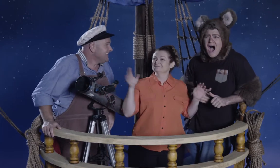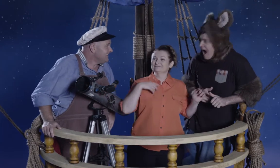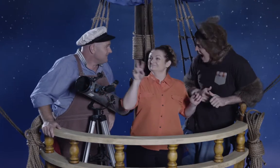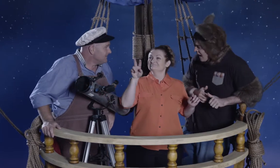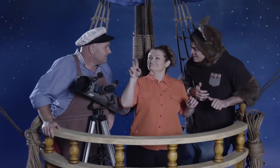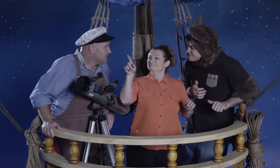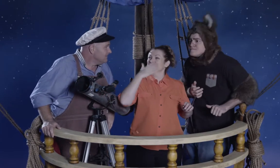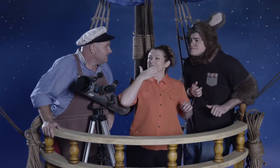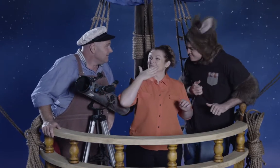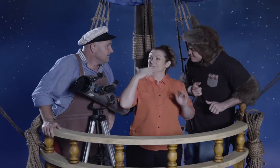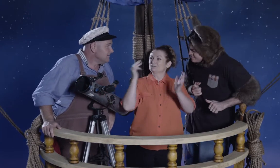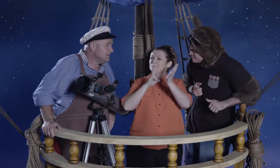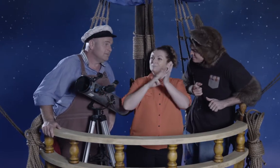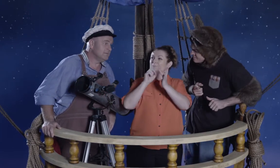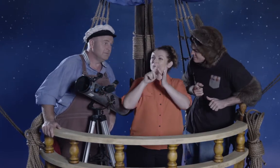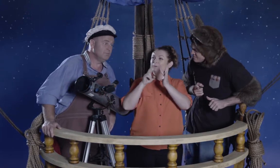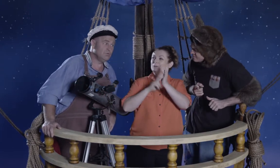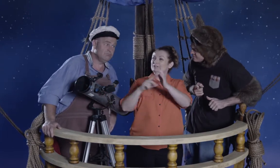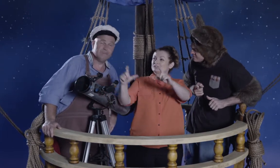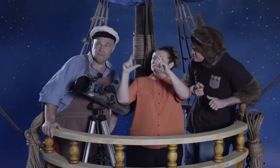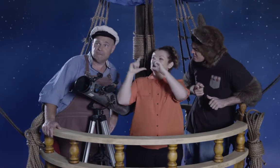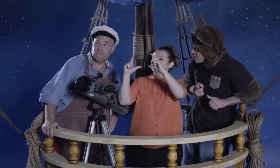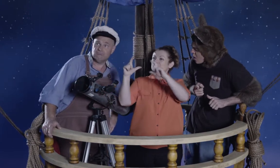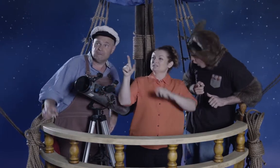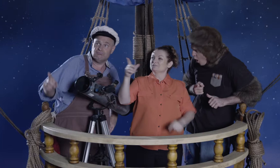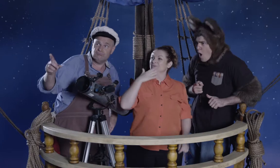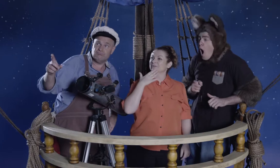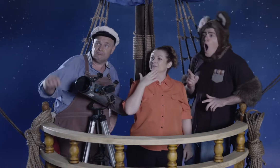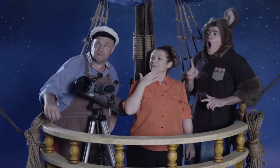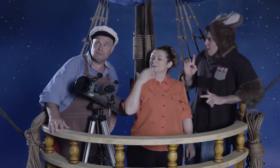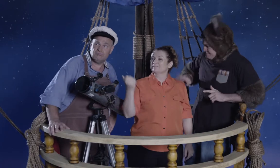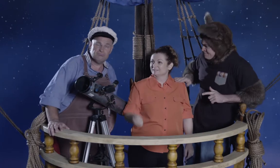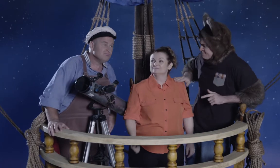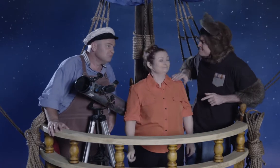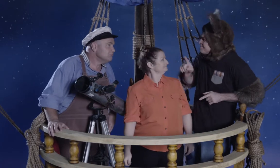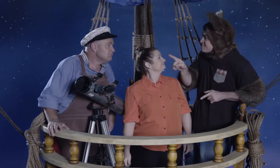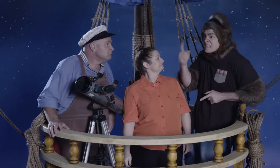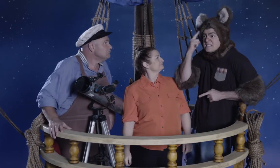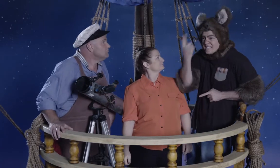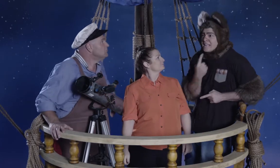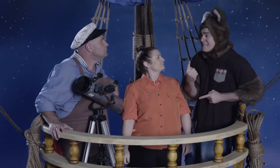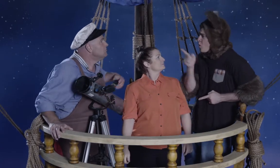Look at the beautiful full moon. Oh, it's very big.